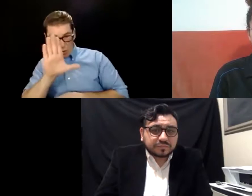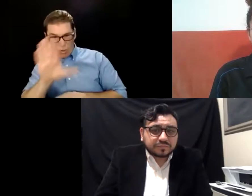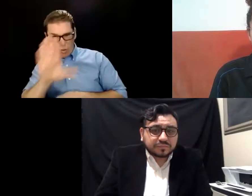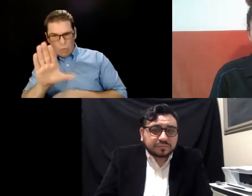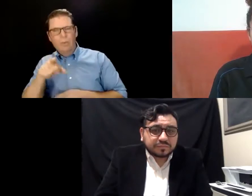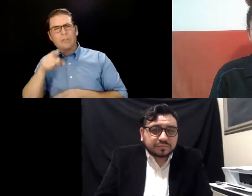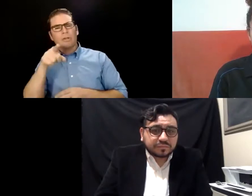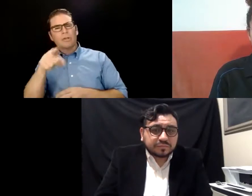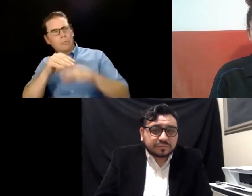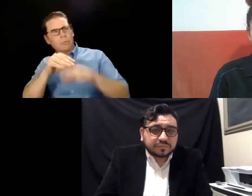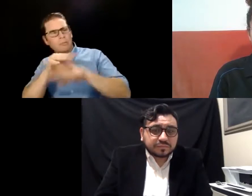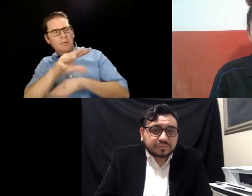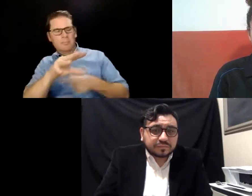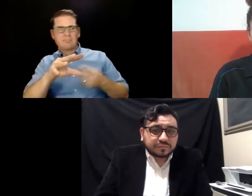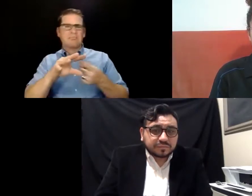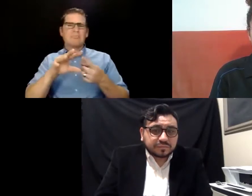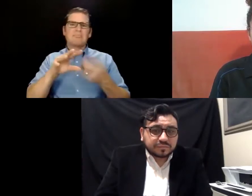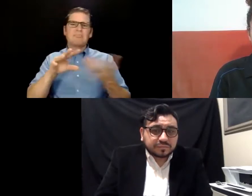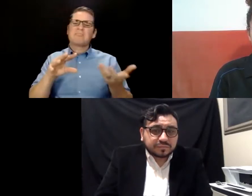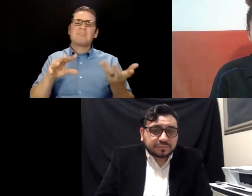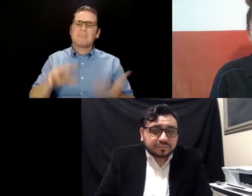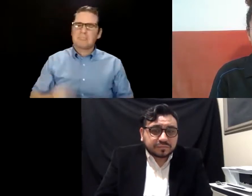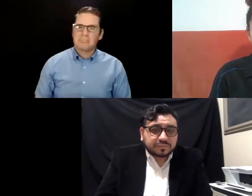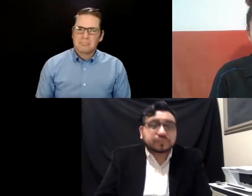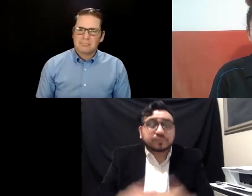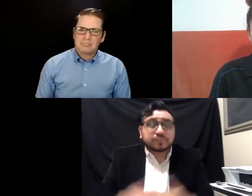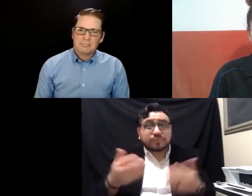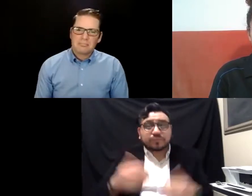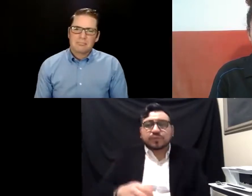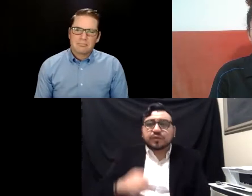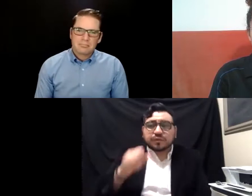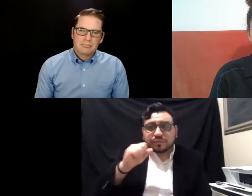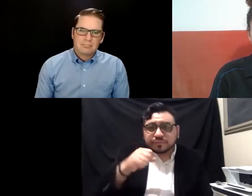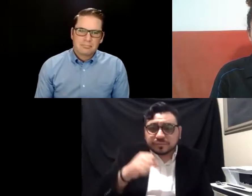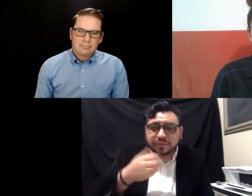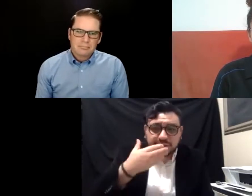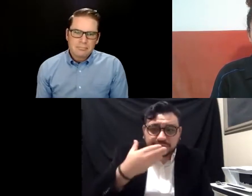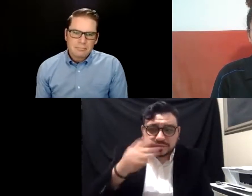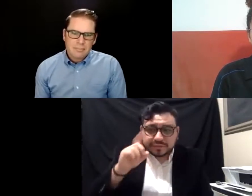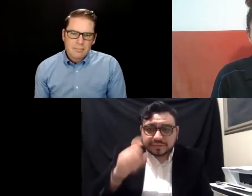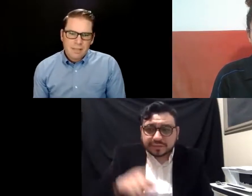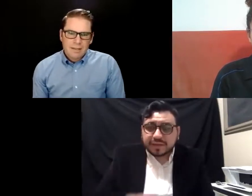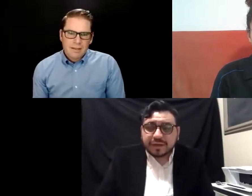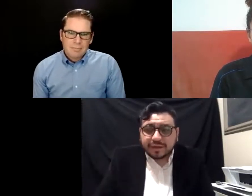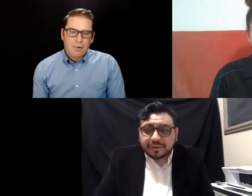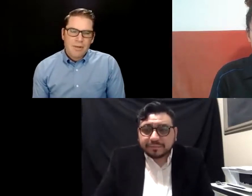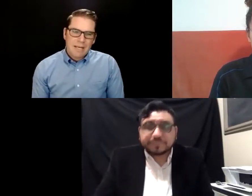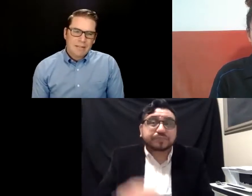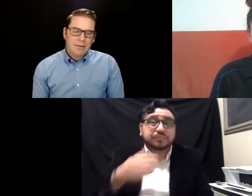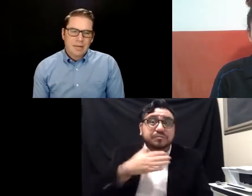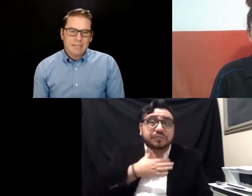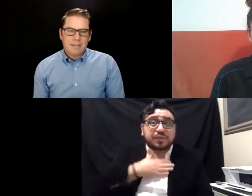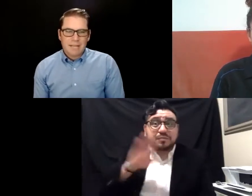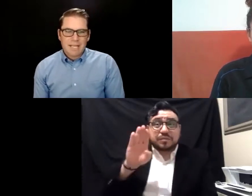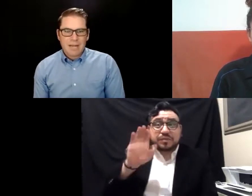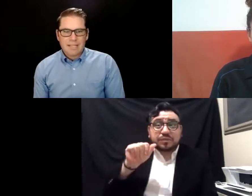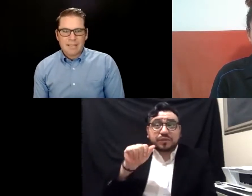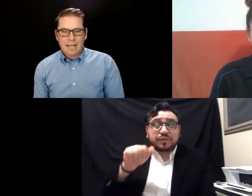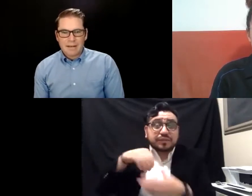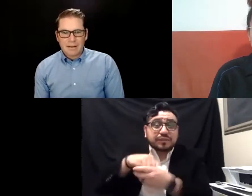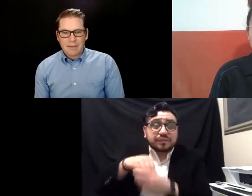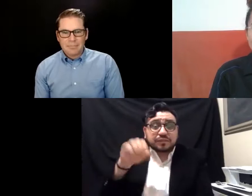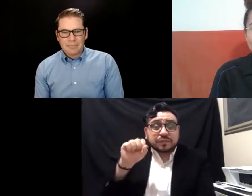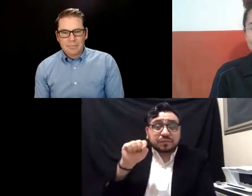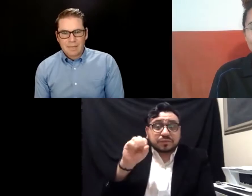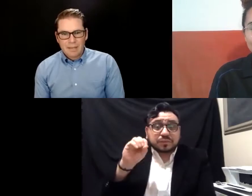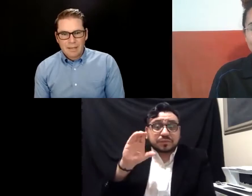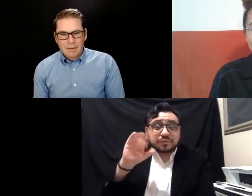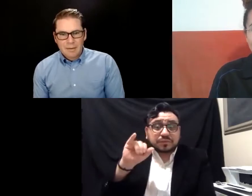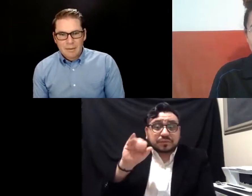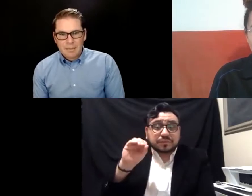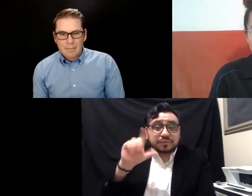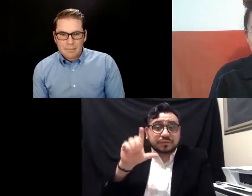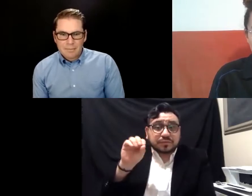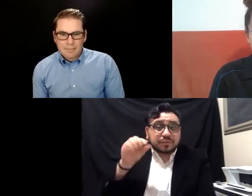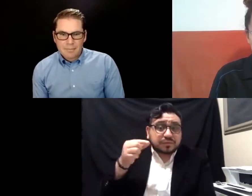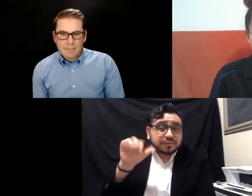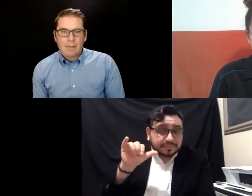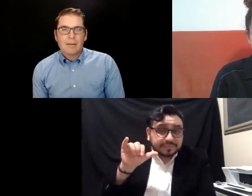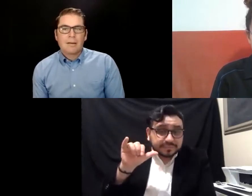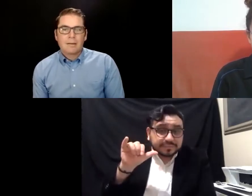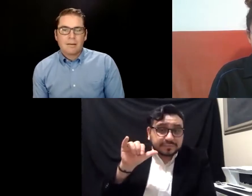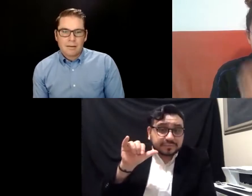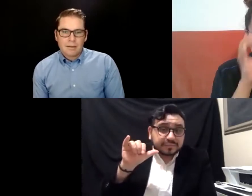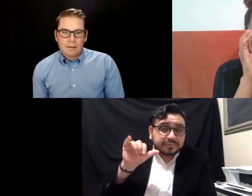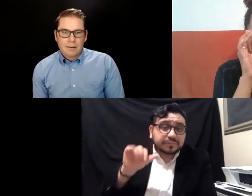Boy, that is a good question. Thanks for asking that.